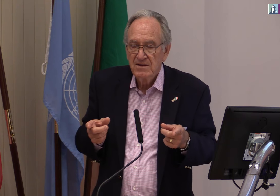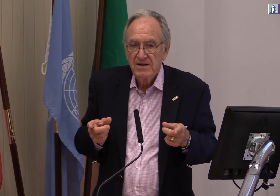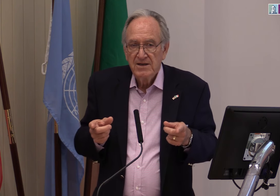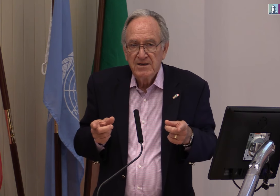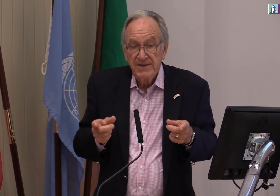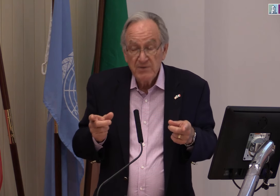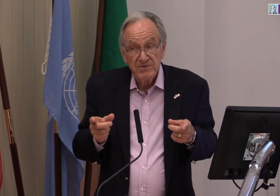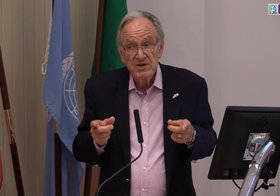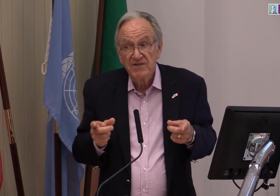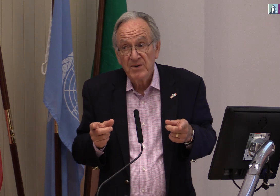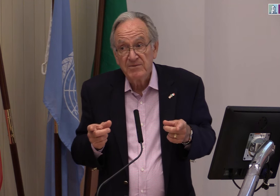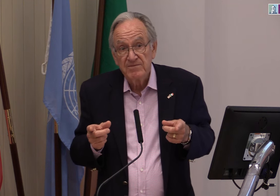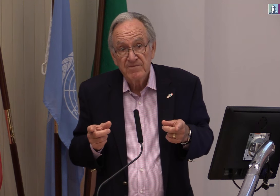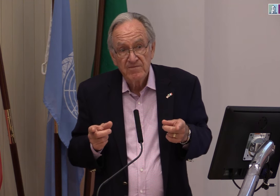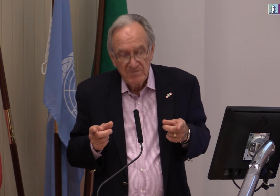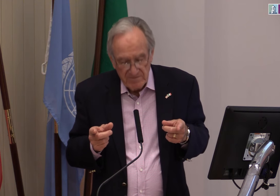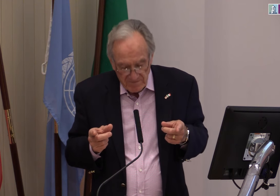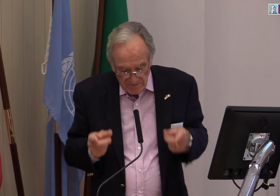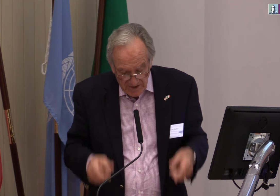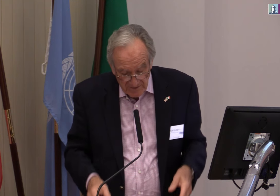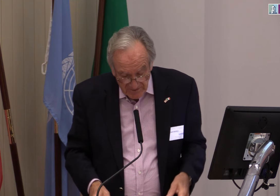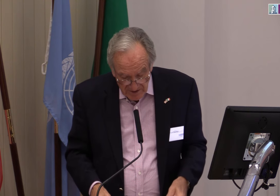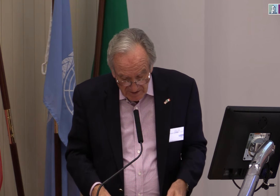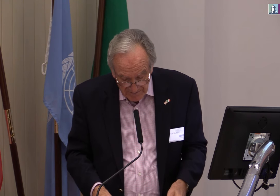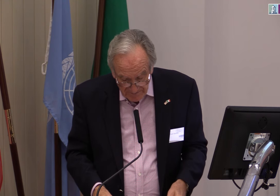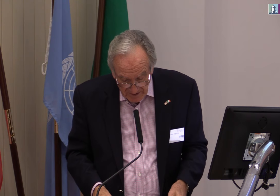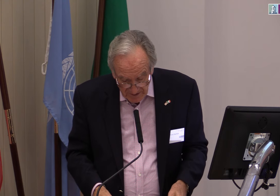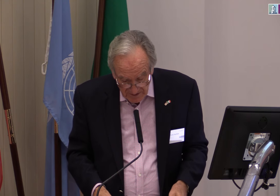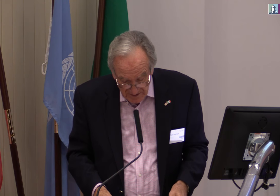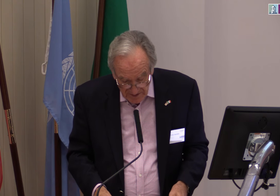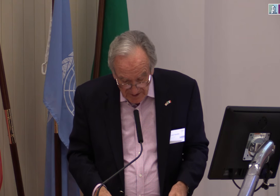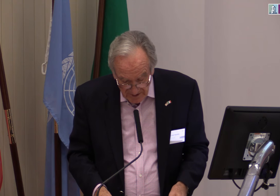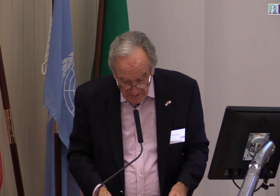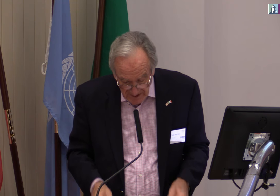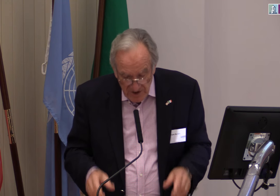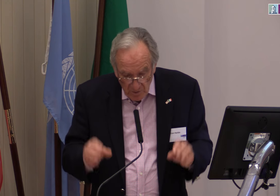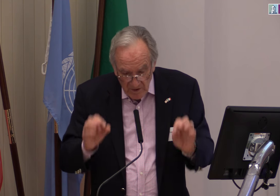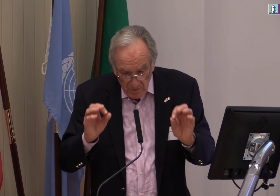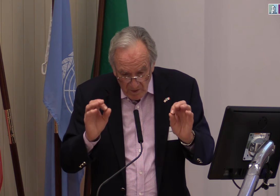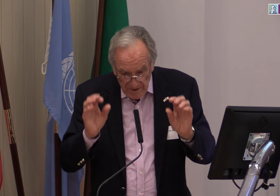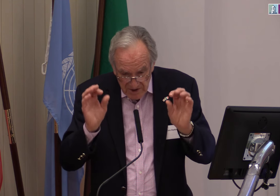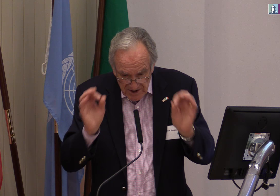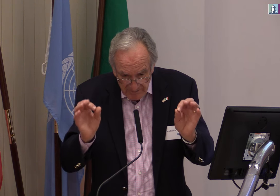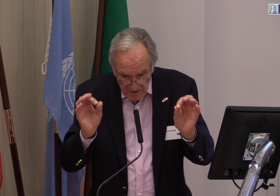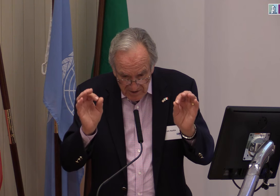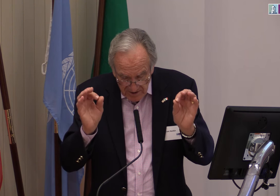That was a very tough problem. That was very tough to get them, each one wanted separate